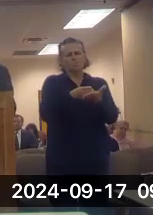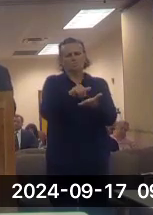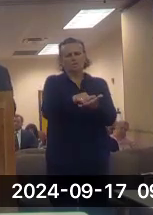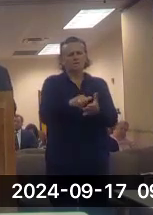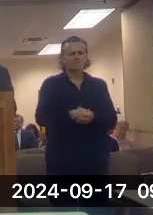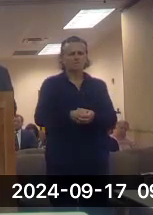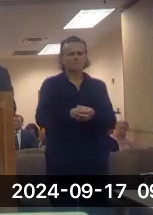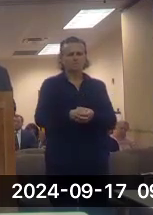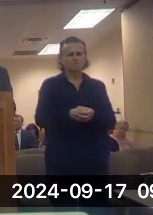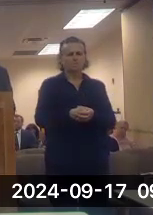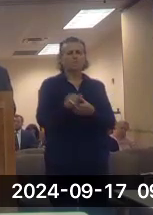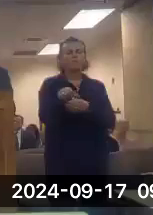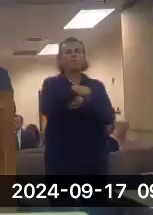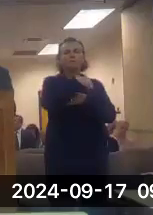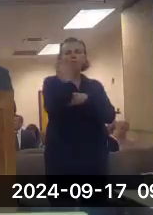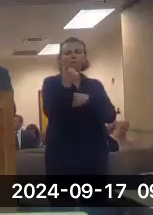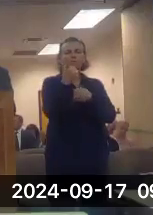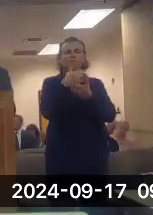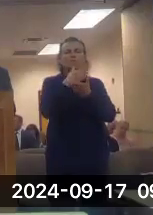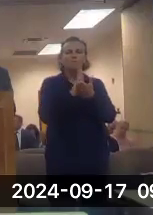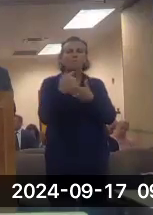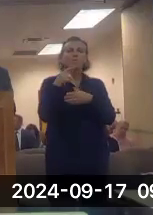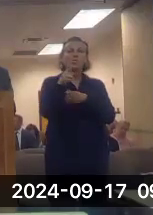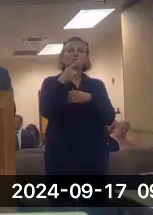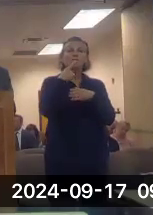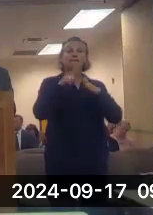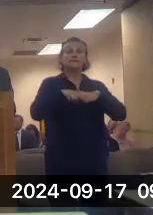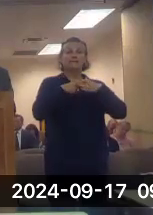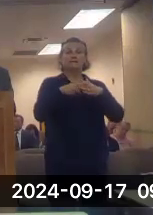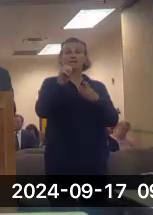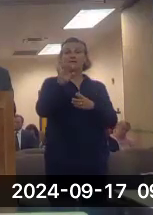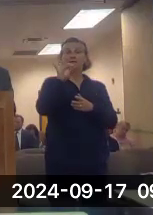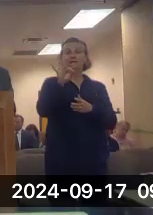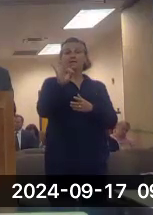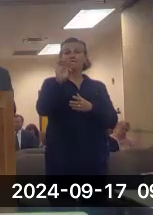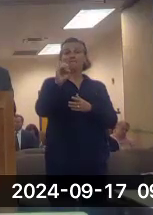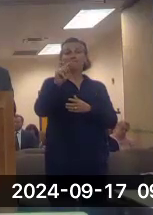Reginald Parson: on a related item you have is the effective date Reginald Parson: of the tax exemption.